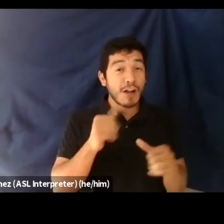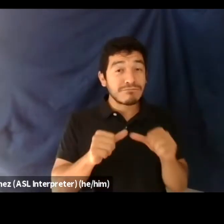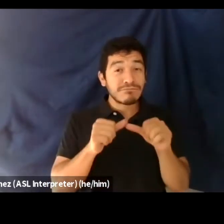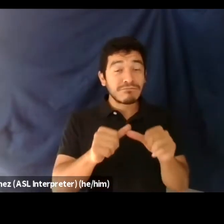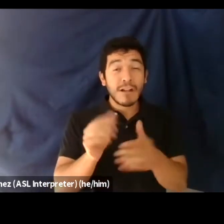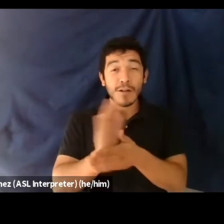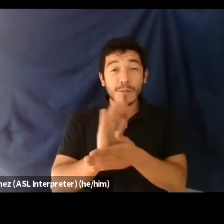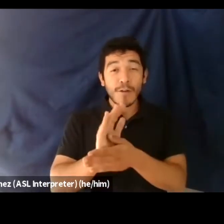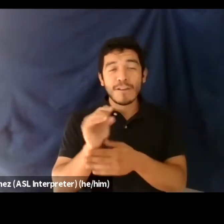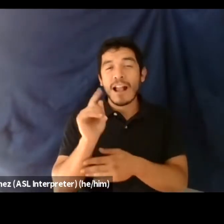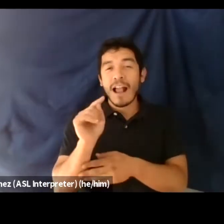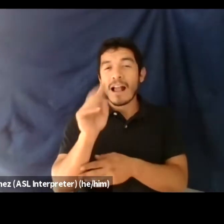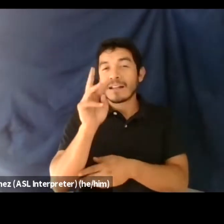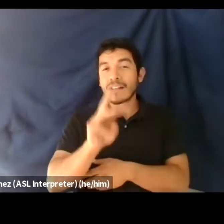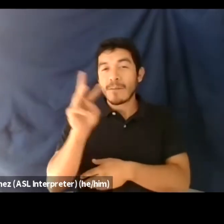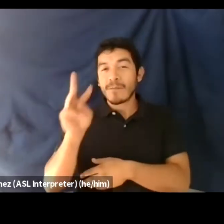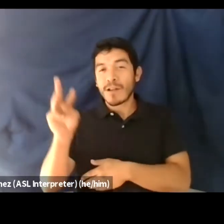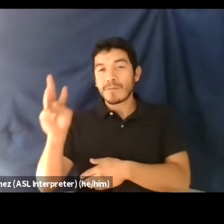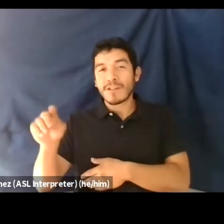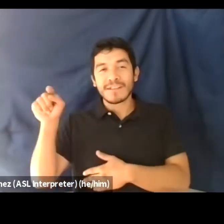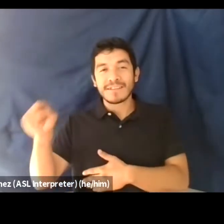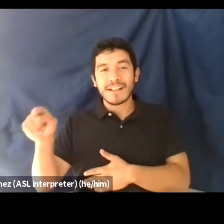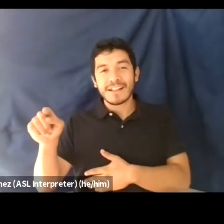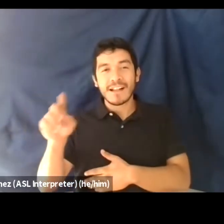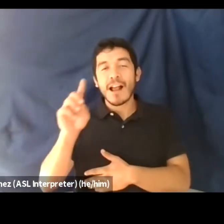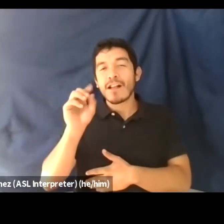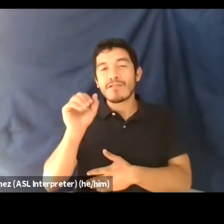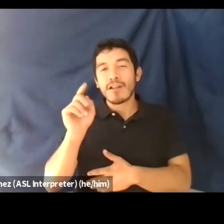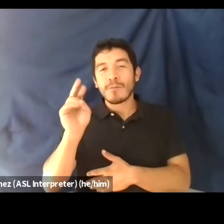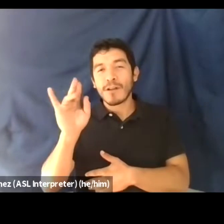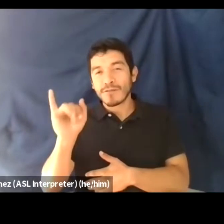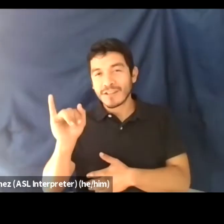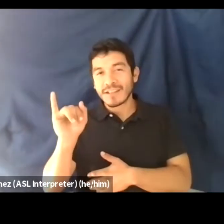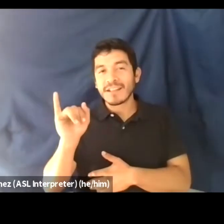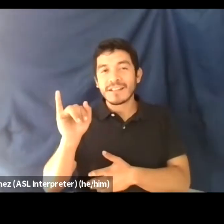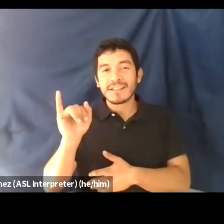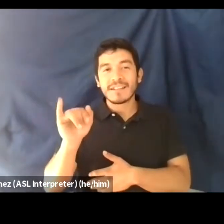at www.documentary.org/screening-series.